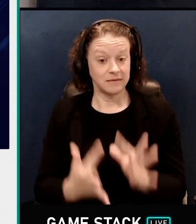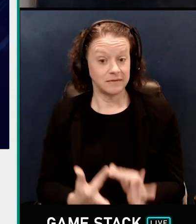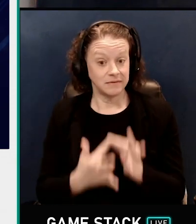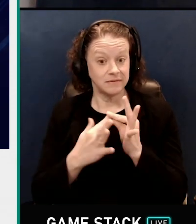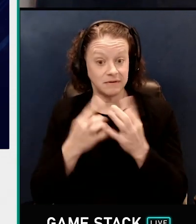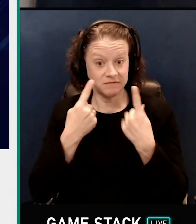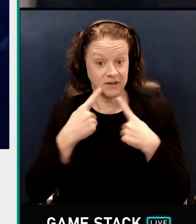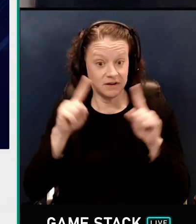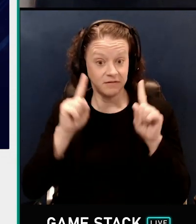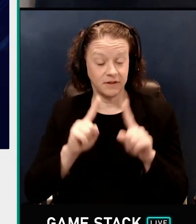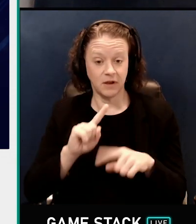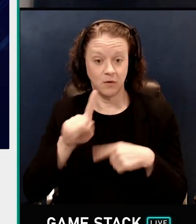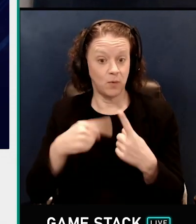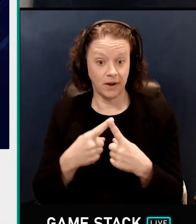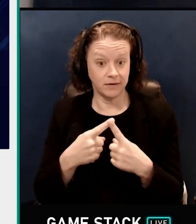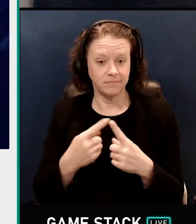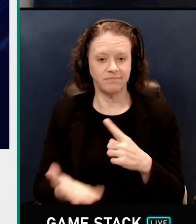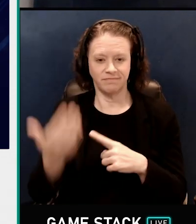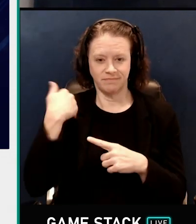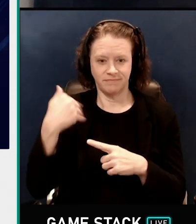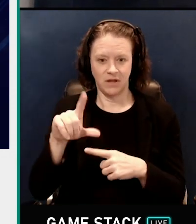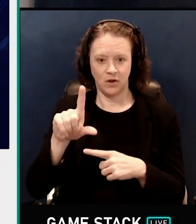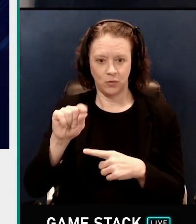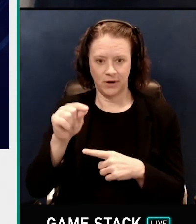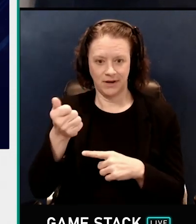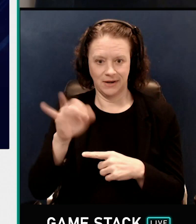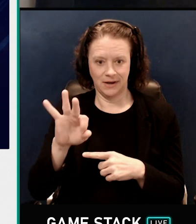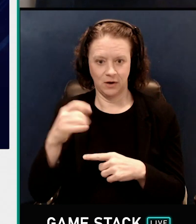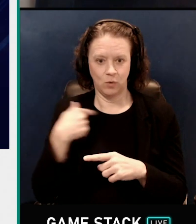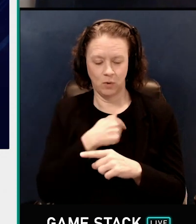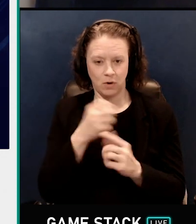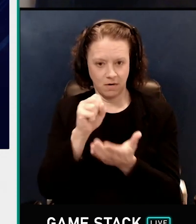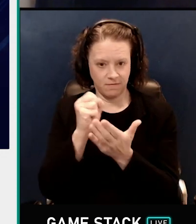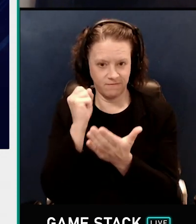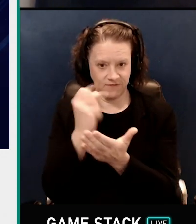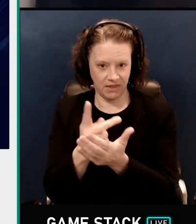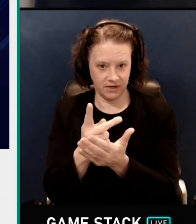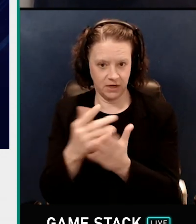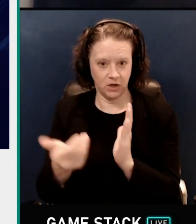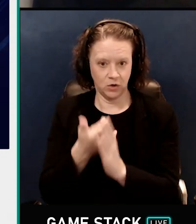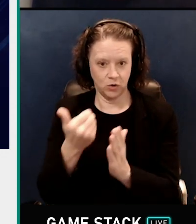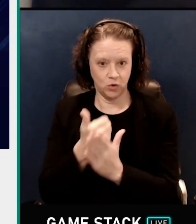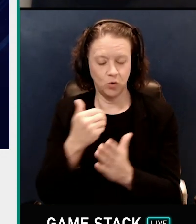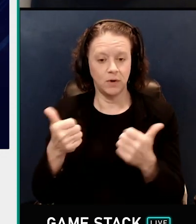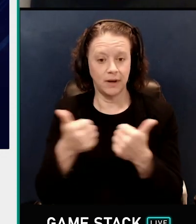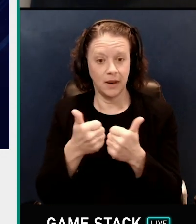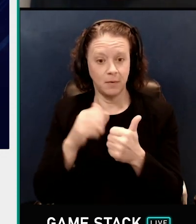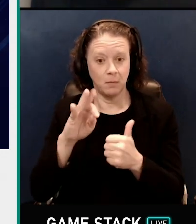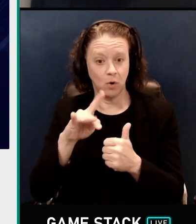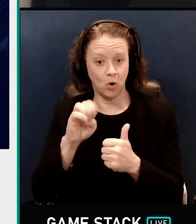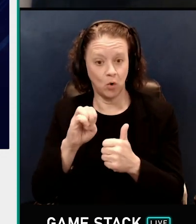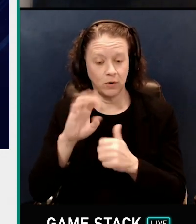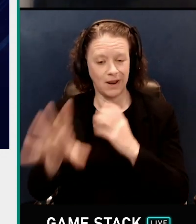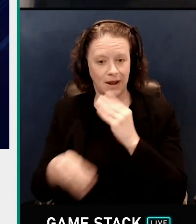was back in 2019 when we were we were validating a new game mode added to Forza Horizon, which is called the Illuminator.